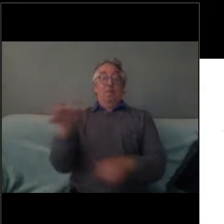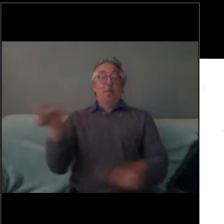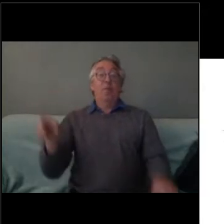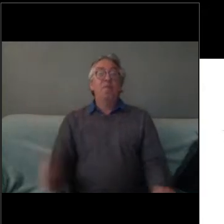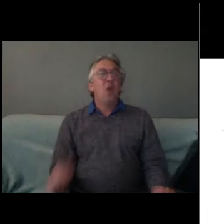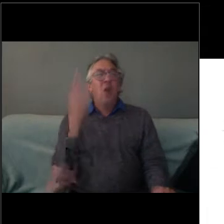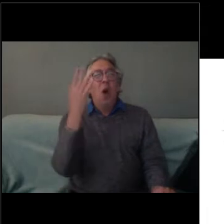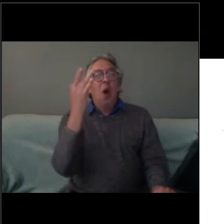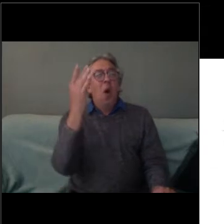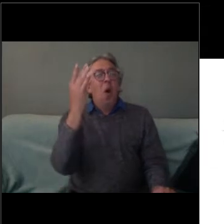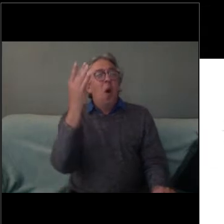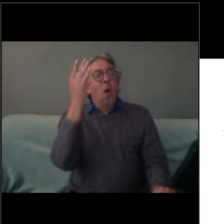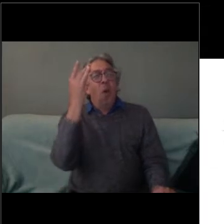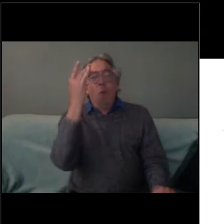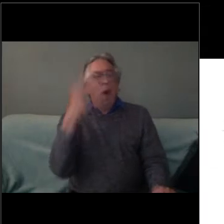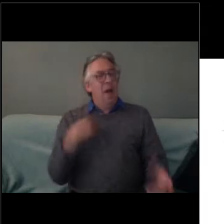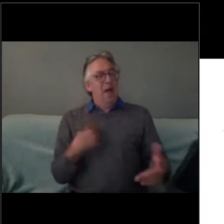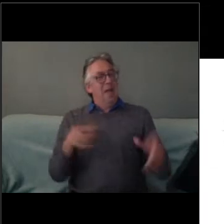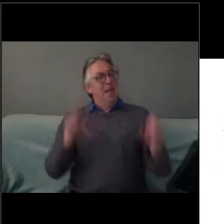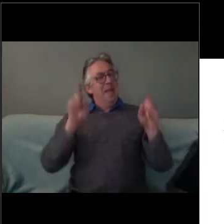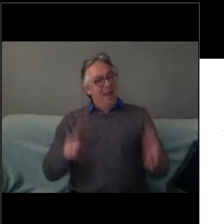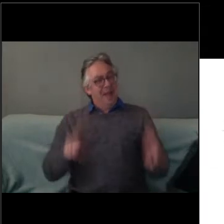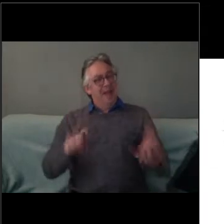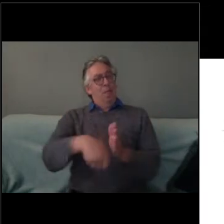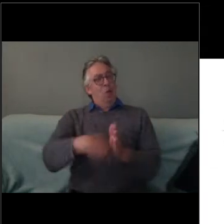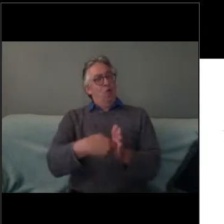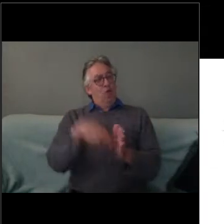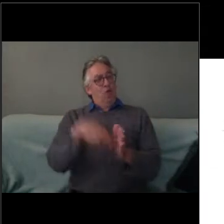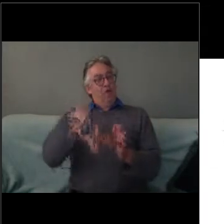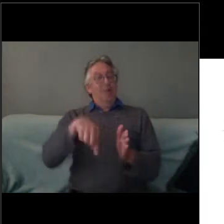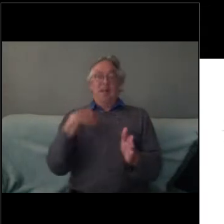and what it means in practice, Maria will tell you a bit more.